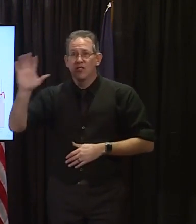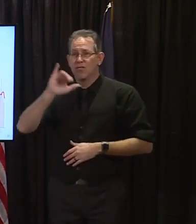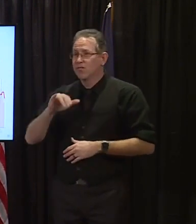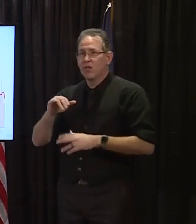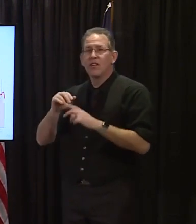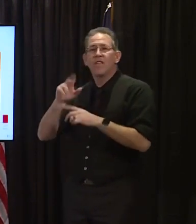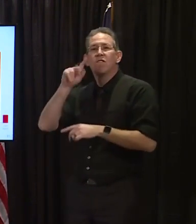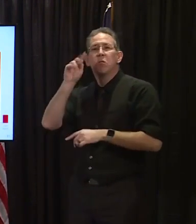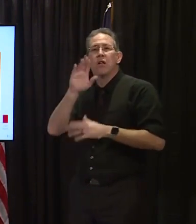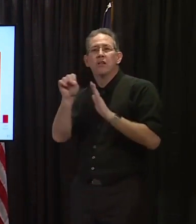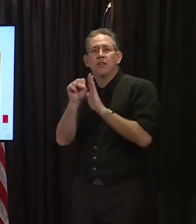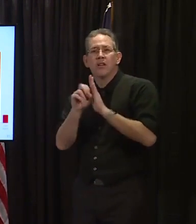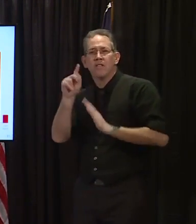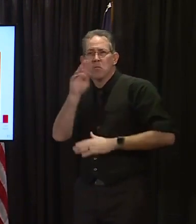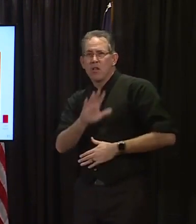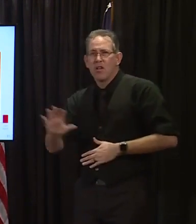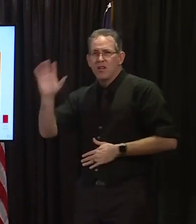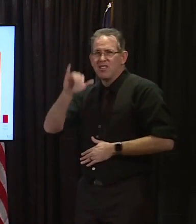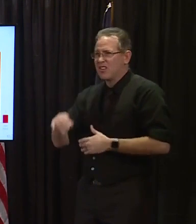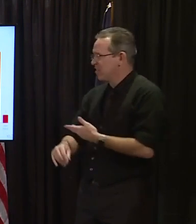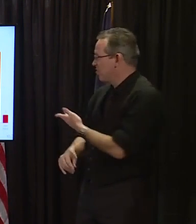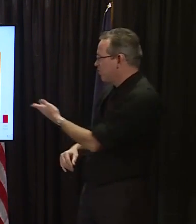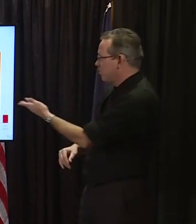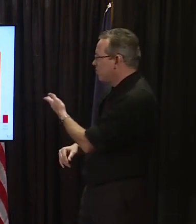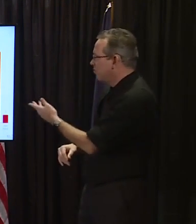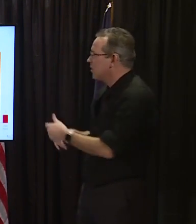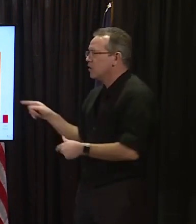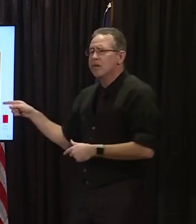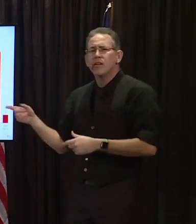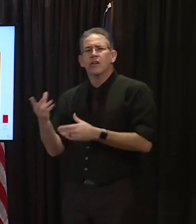fatality slide, you can see that there are seven fatalities for the month of